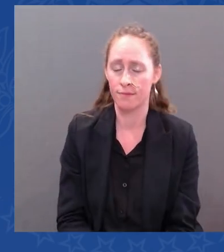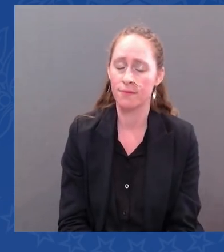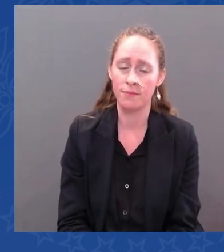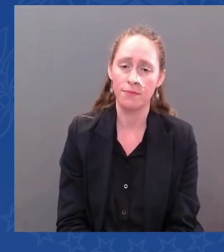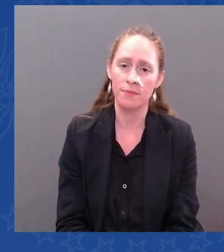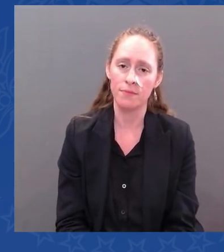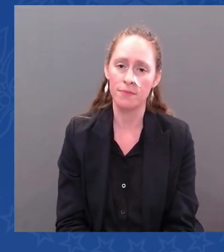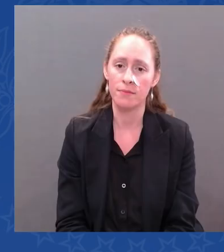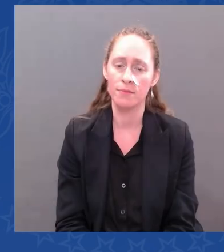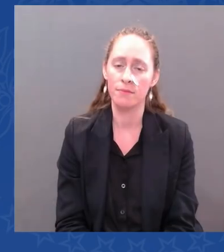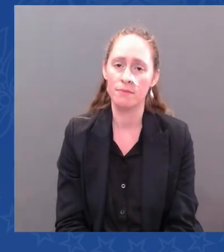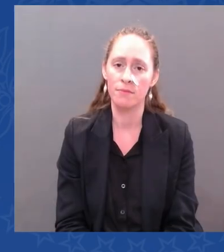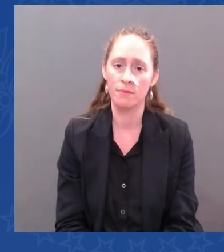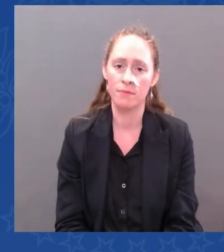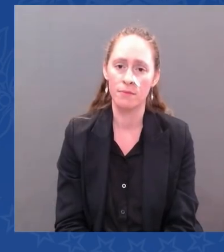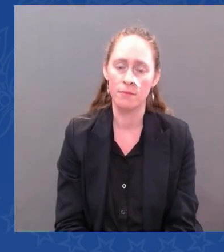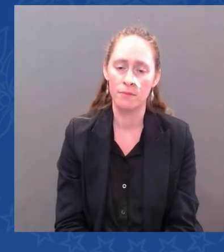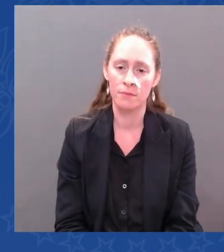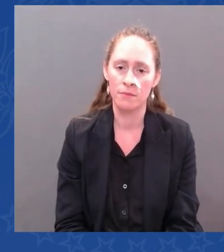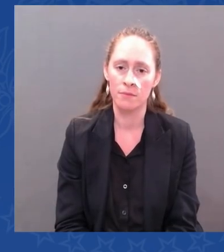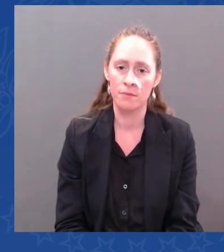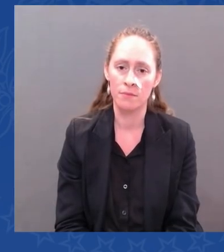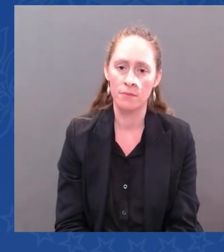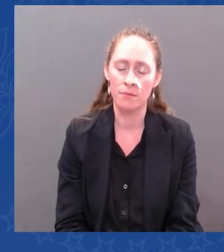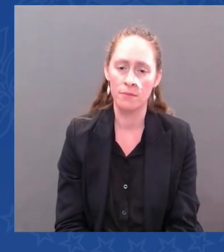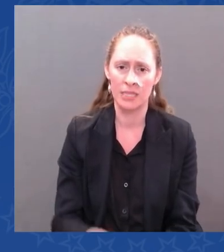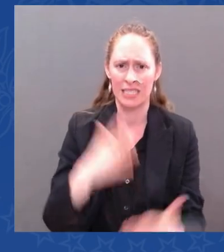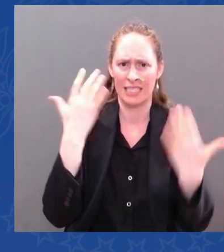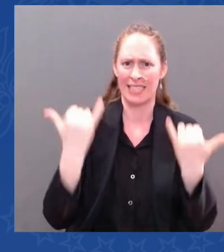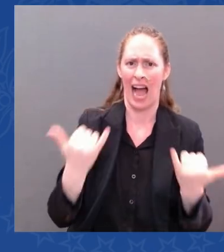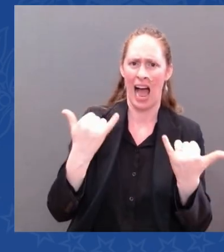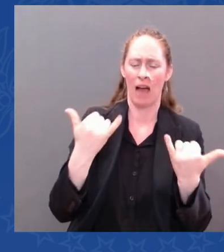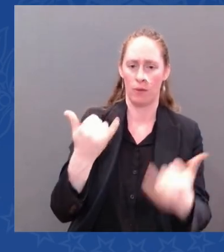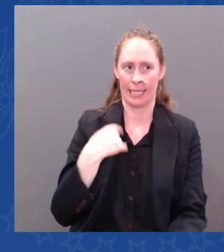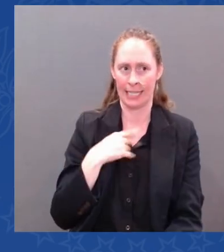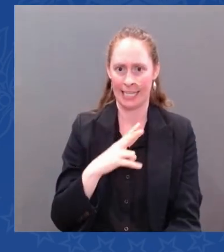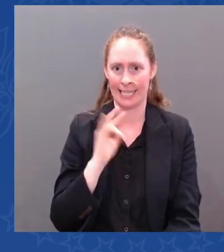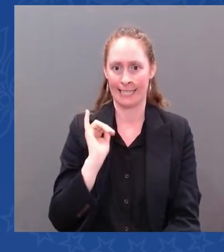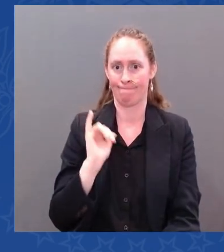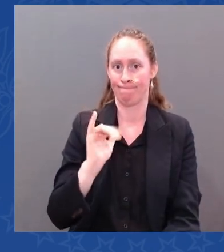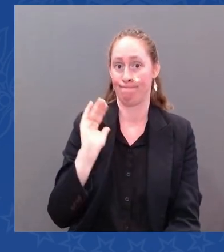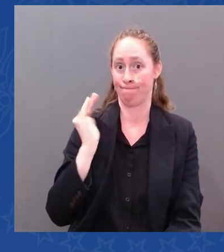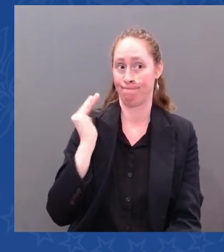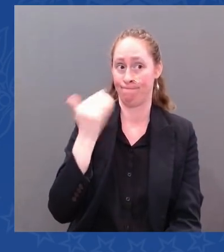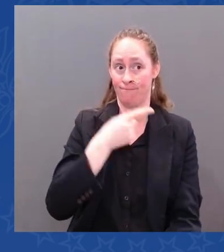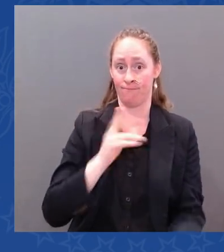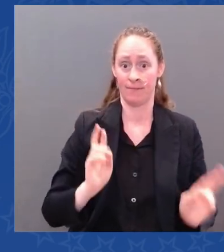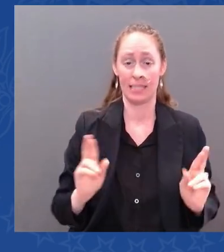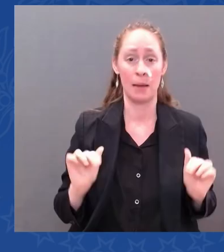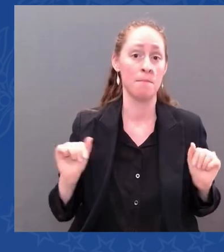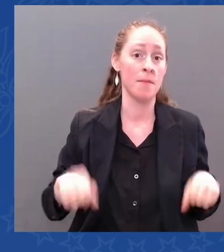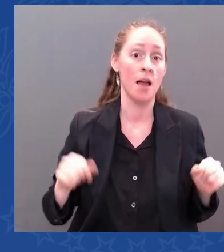in my view, in our view, is cyber -- cyberattacks. They have a very sophisticated cyber capability.